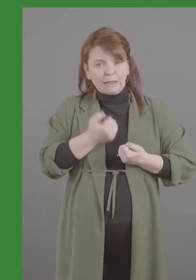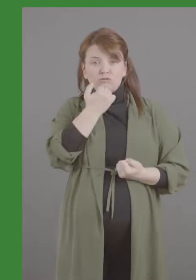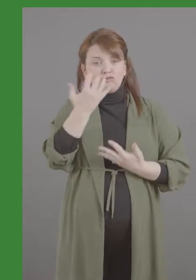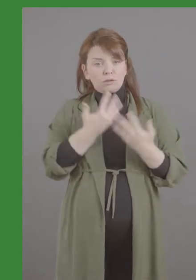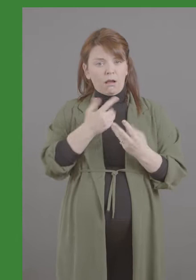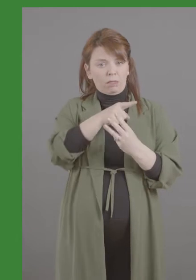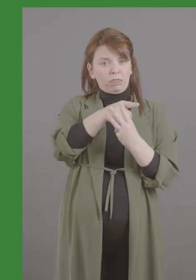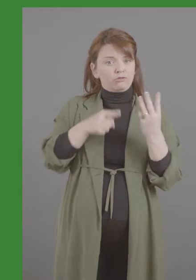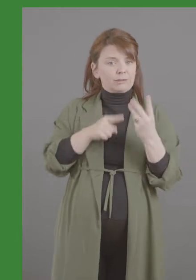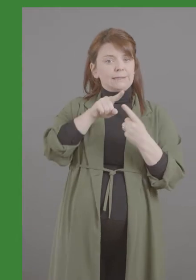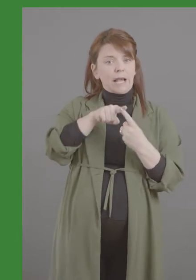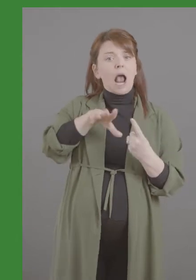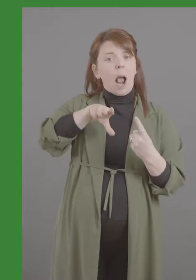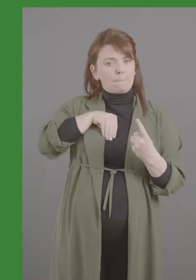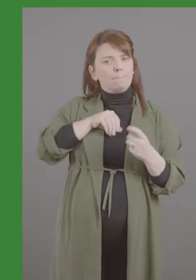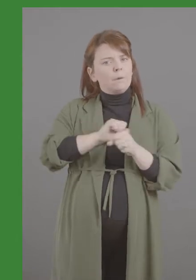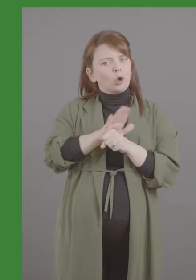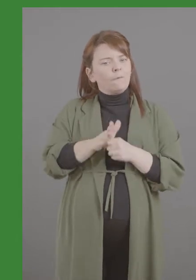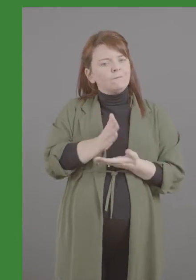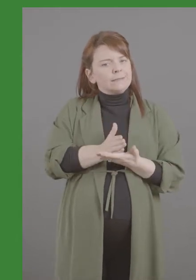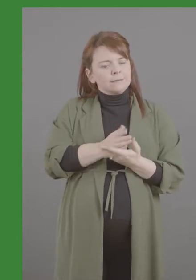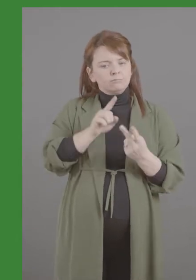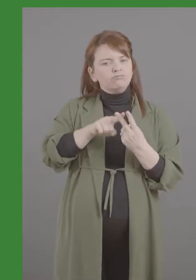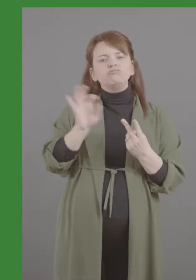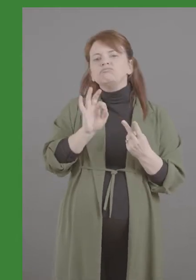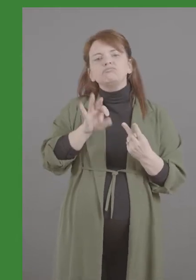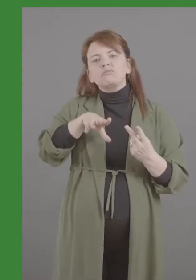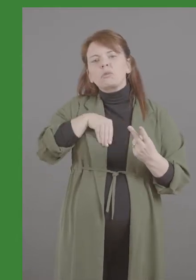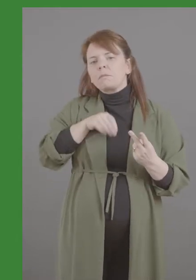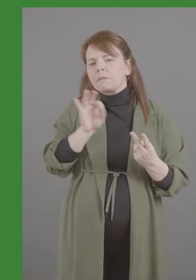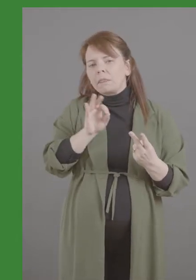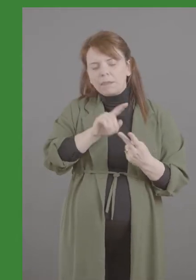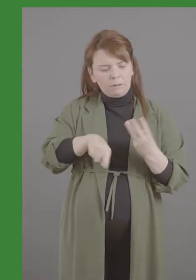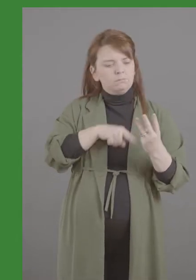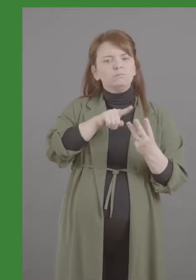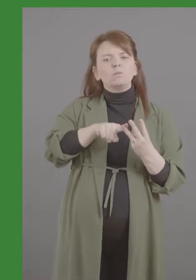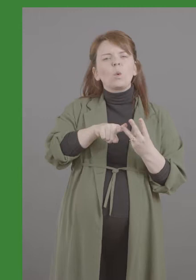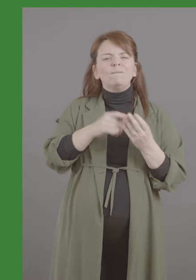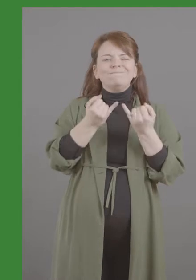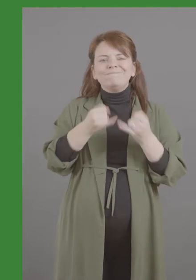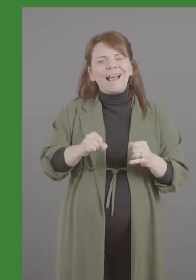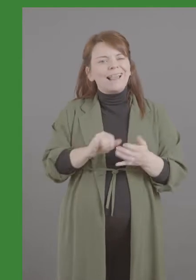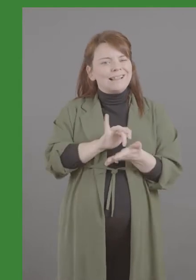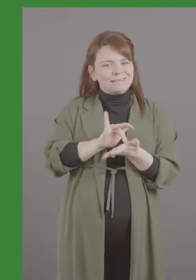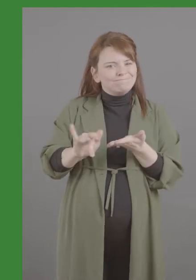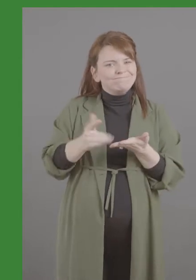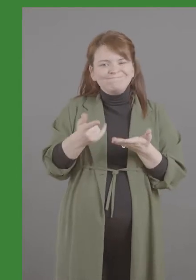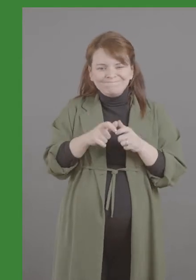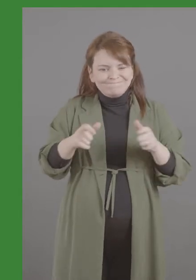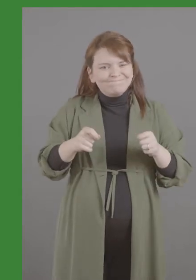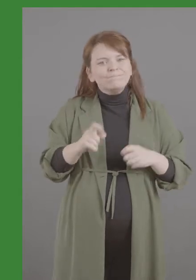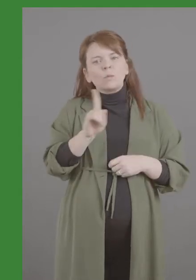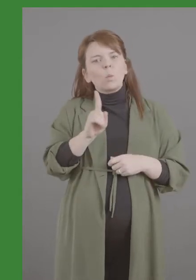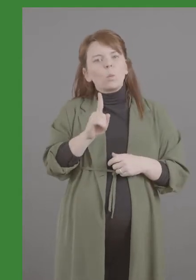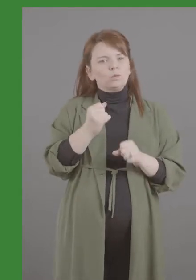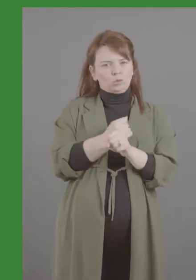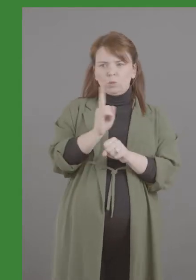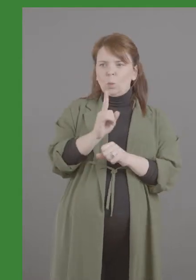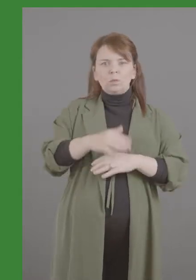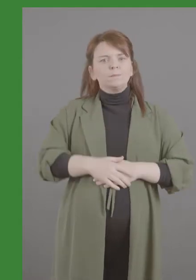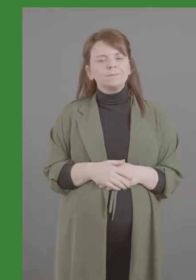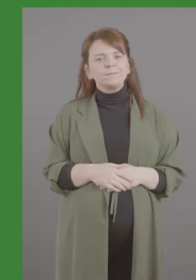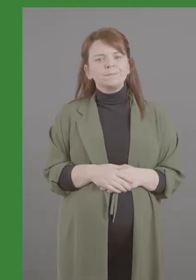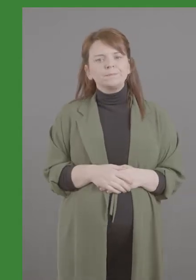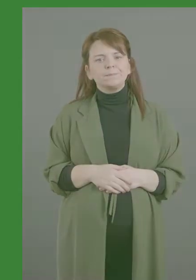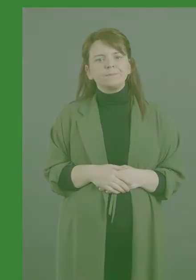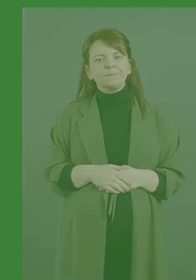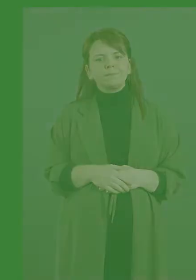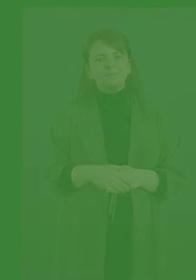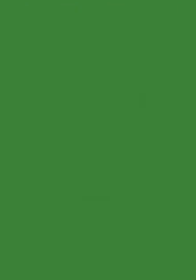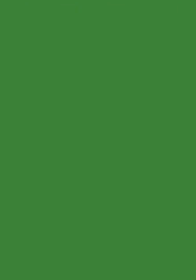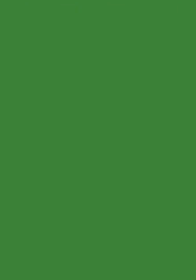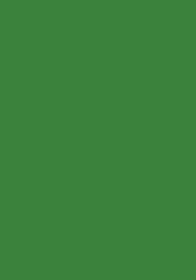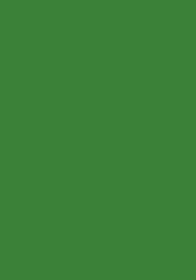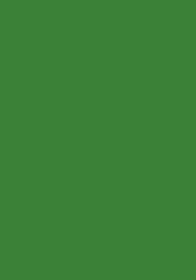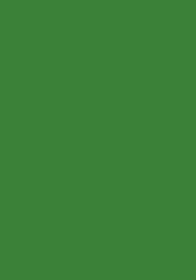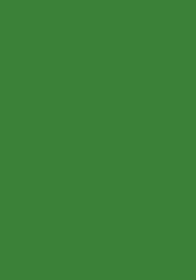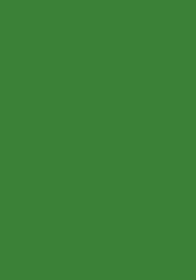what to do if you receive a positive, negative, or void test result.